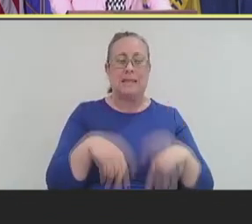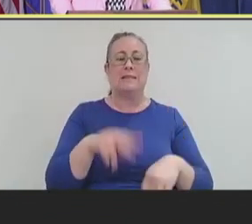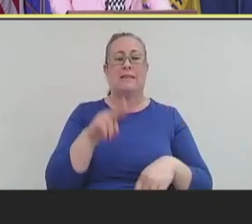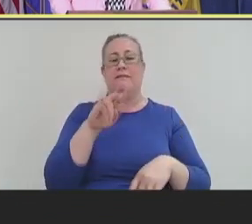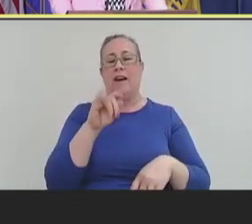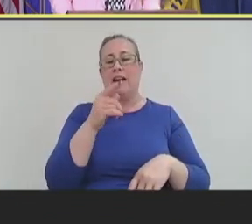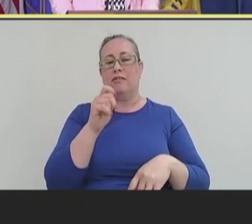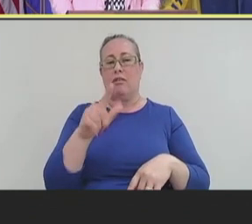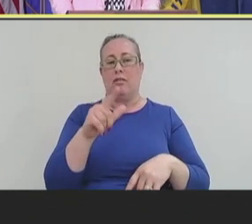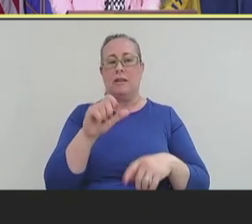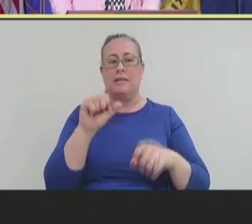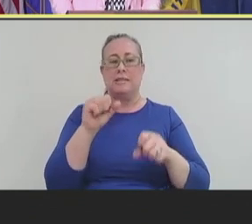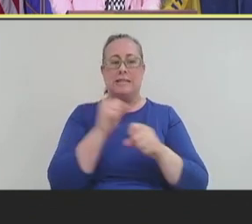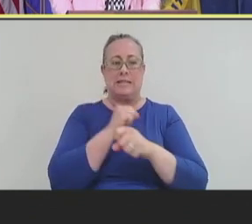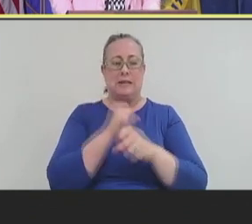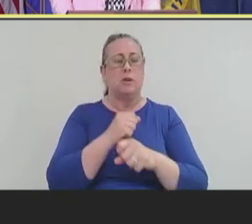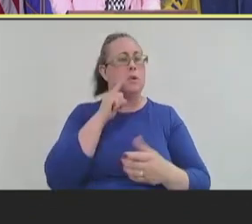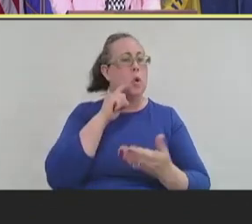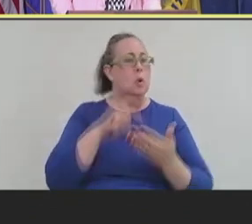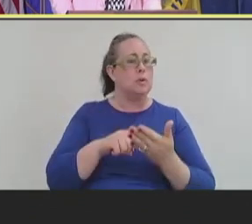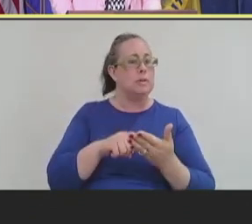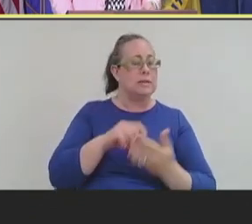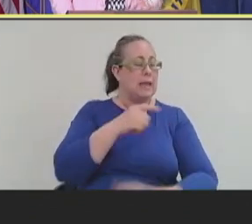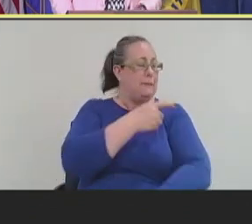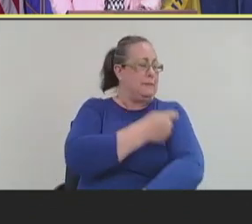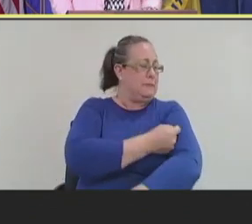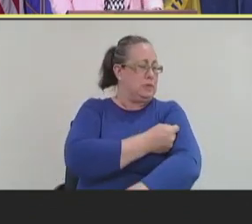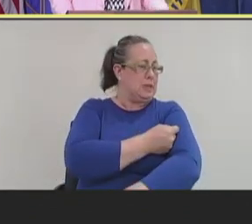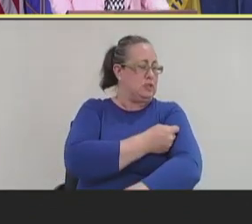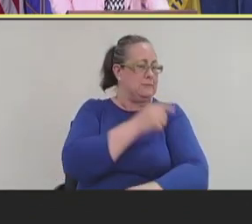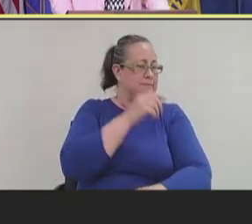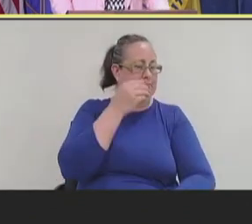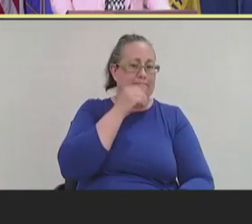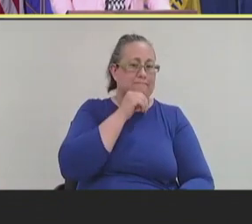You'll notice the immunization data doesn't traditionally show up in the very first round.